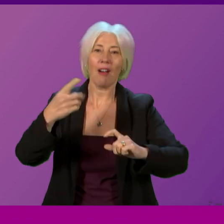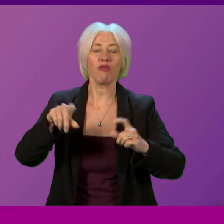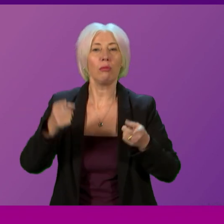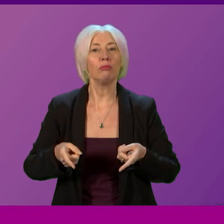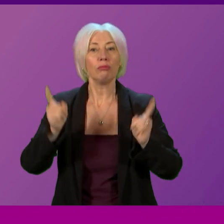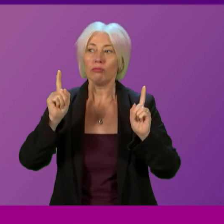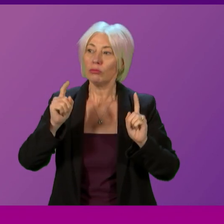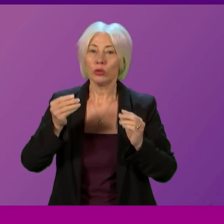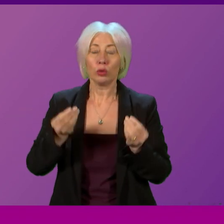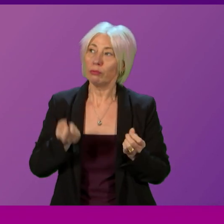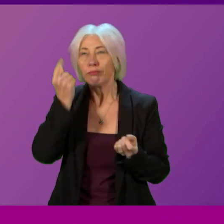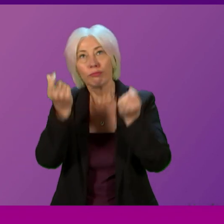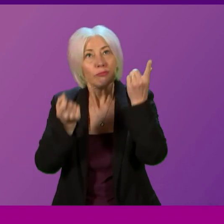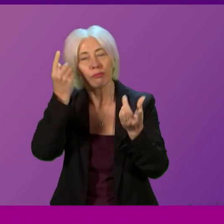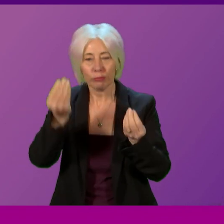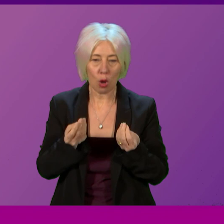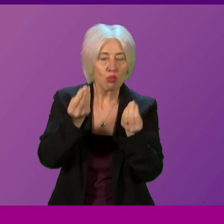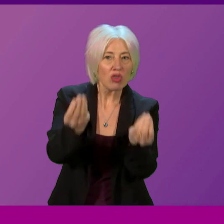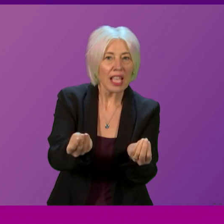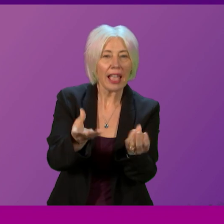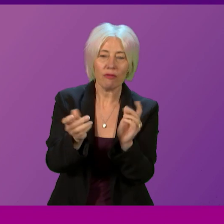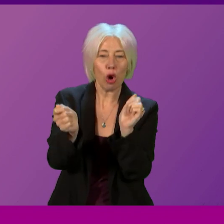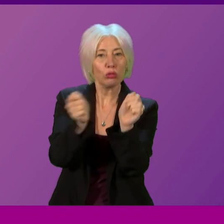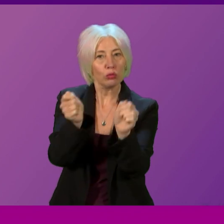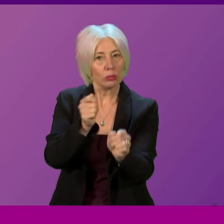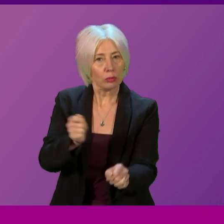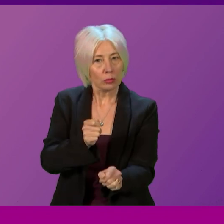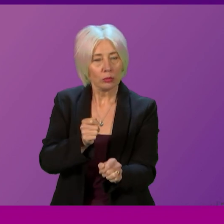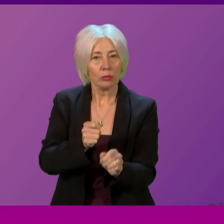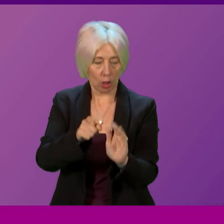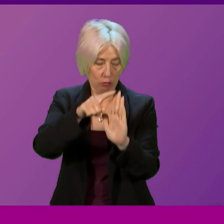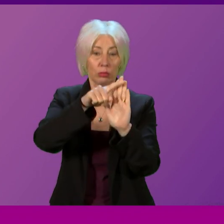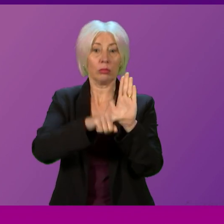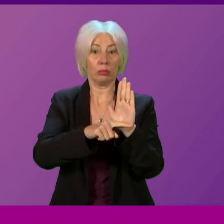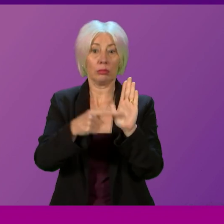and present their ideas for reforms. It is reported that the document said: